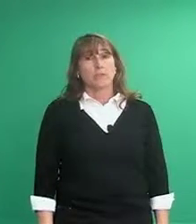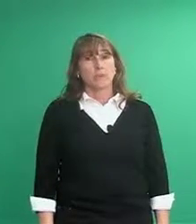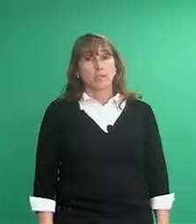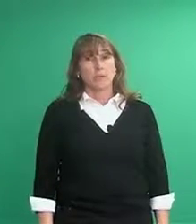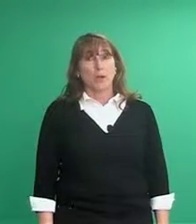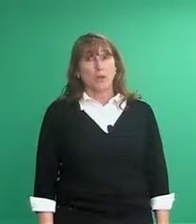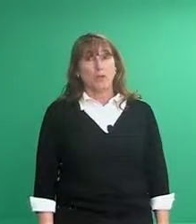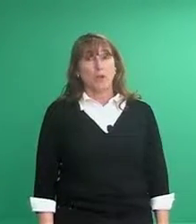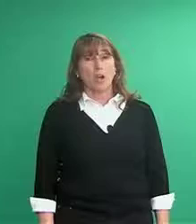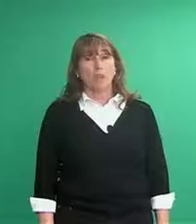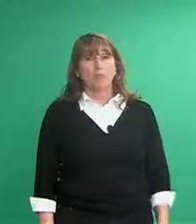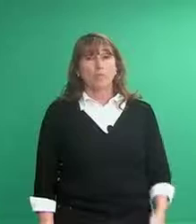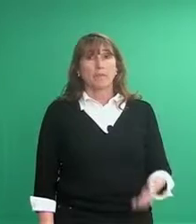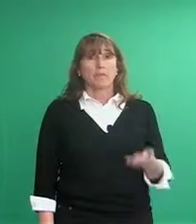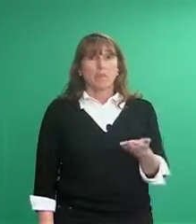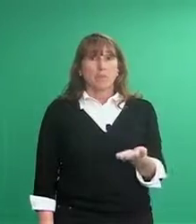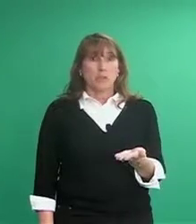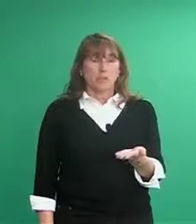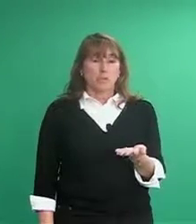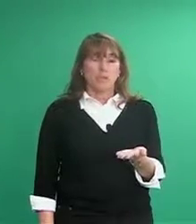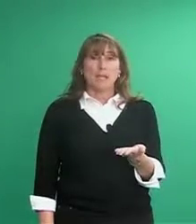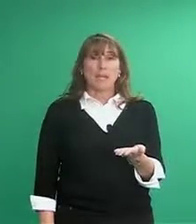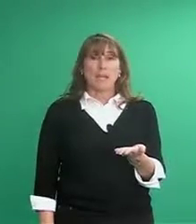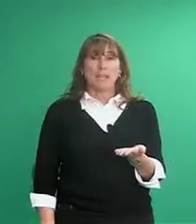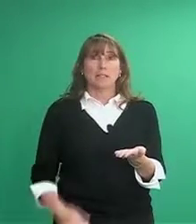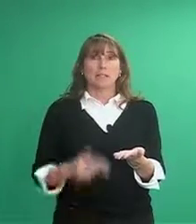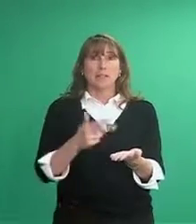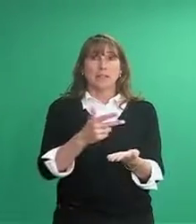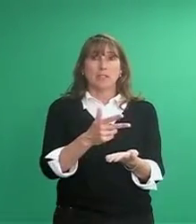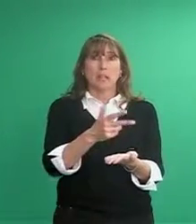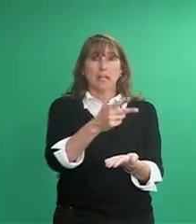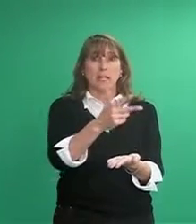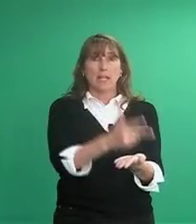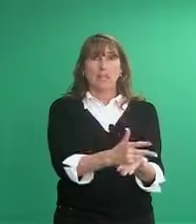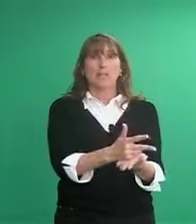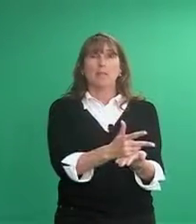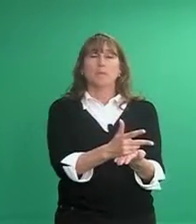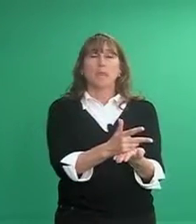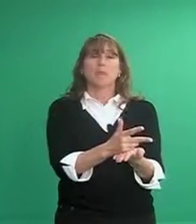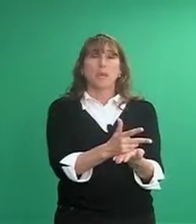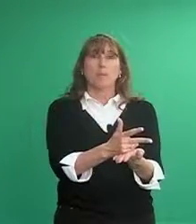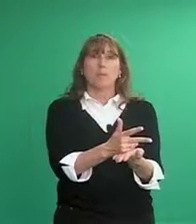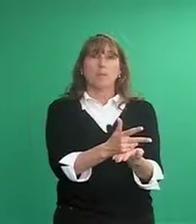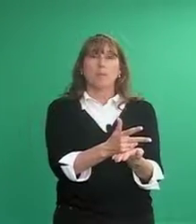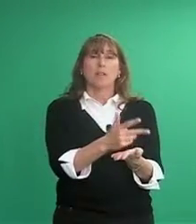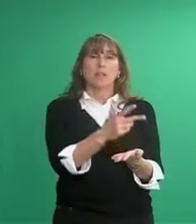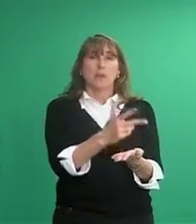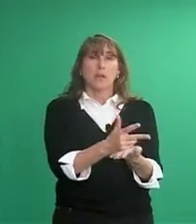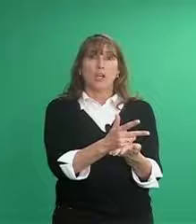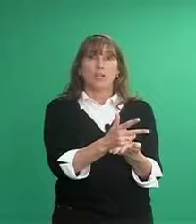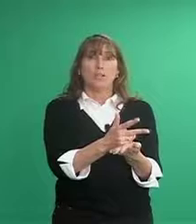This is to park your car. You'd have your base hand and then dominant hand comes on top of it Park